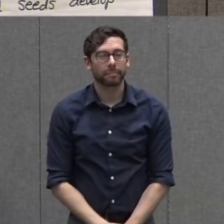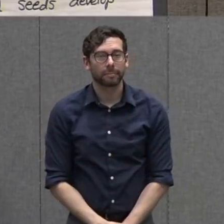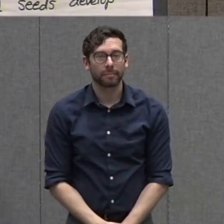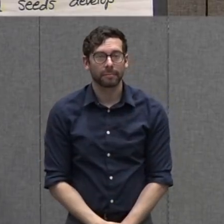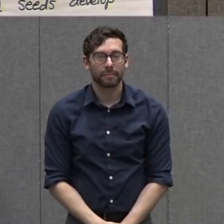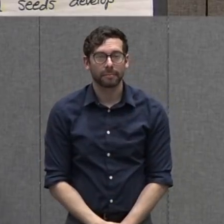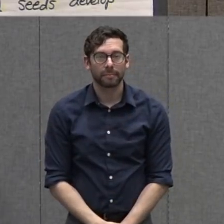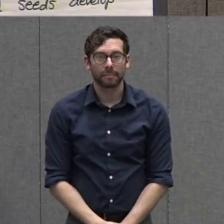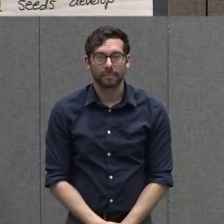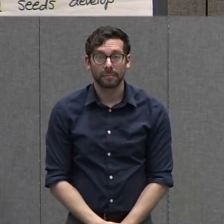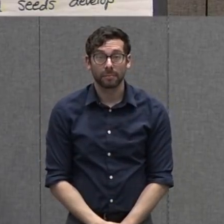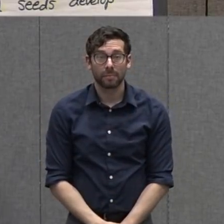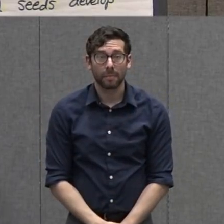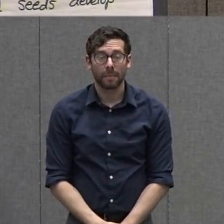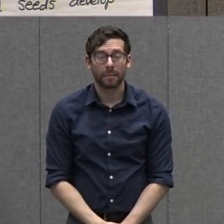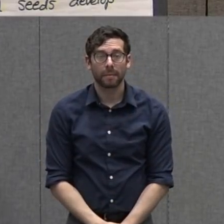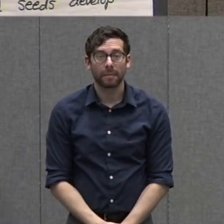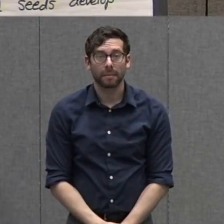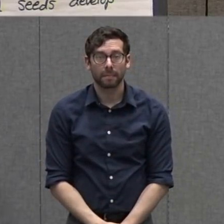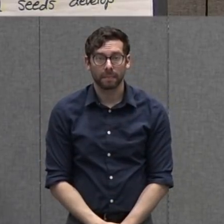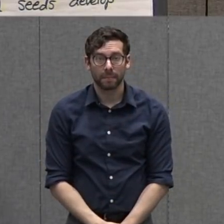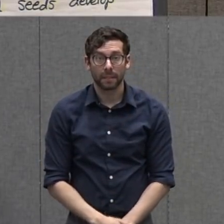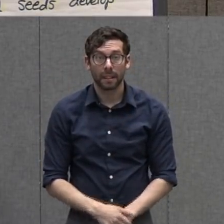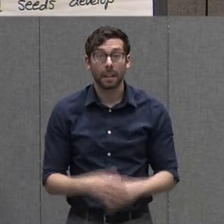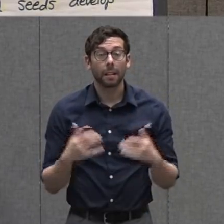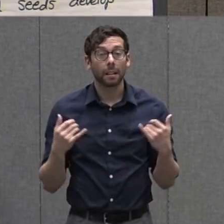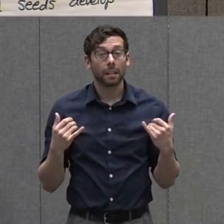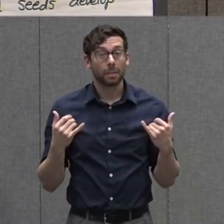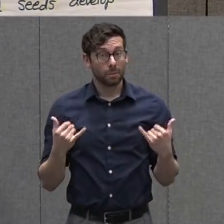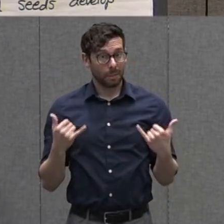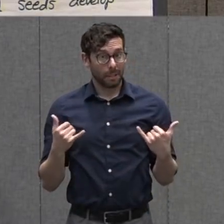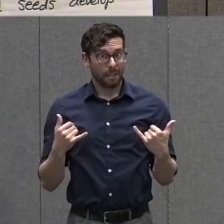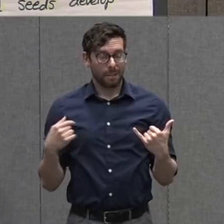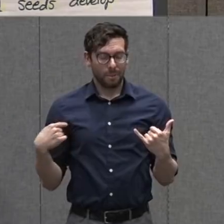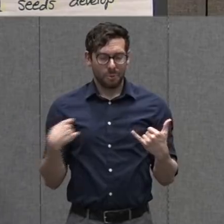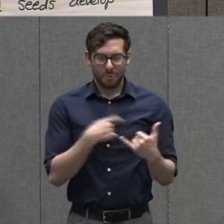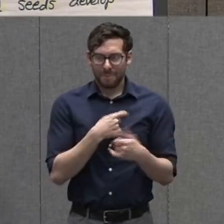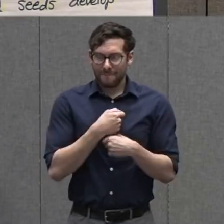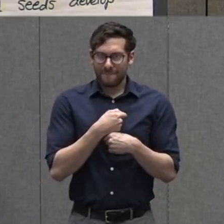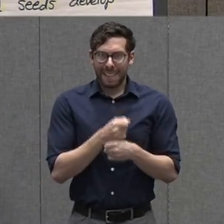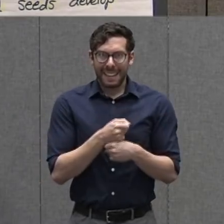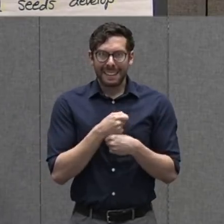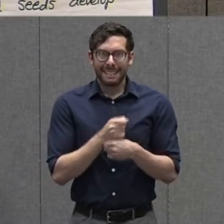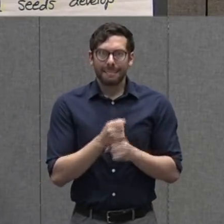And what we're creating is a chart of all these word parts that we can read quickly,